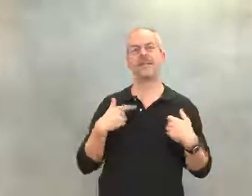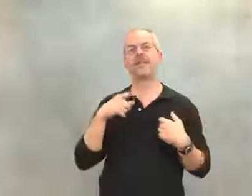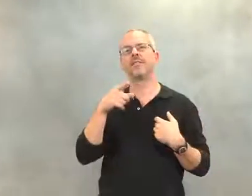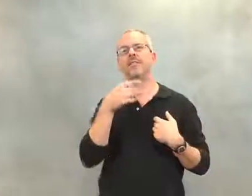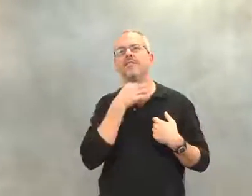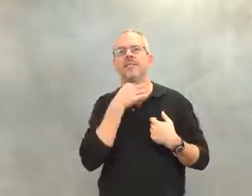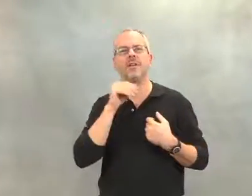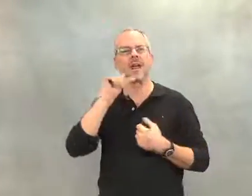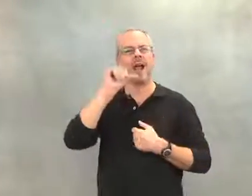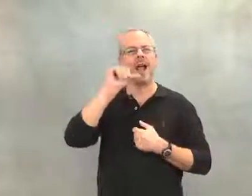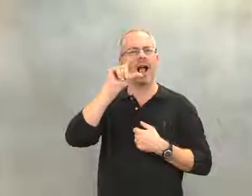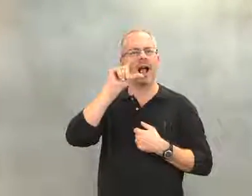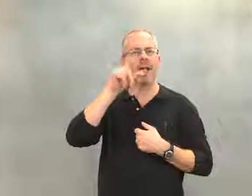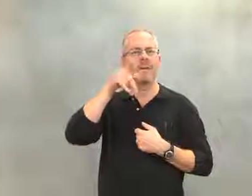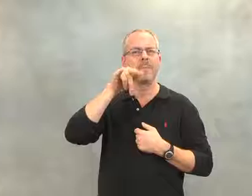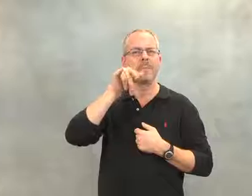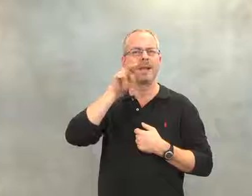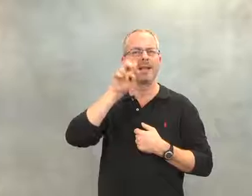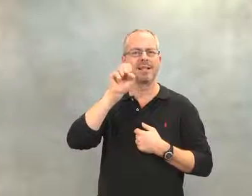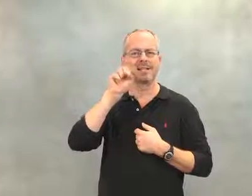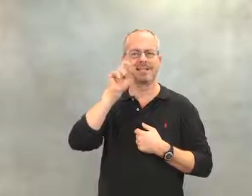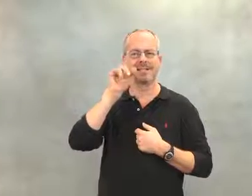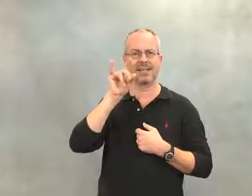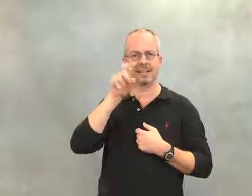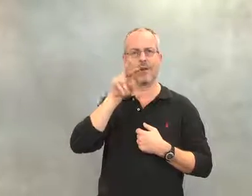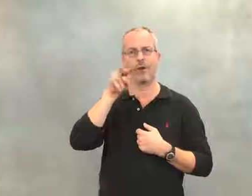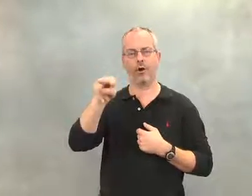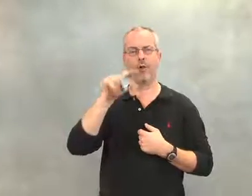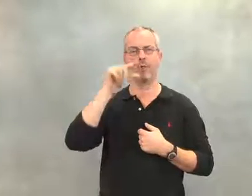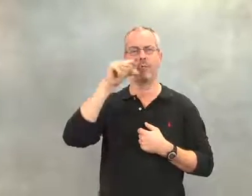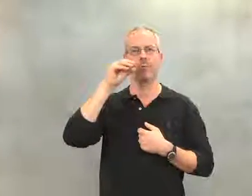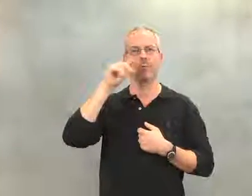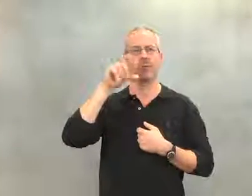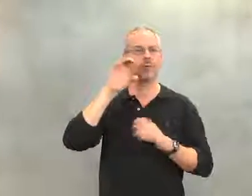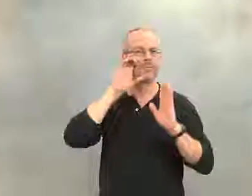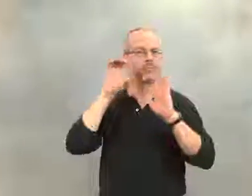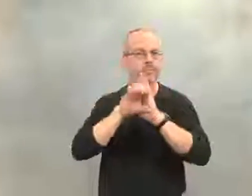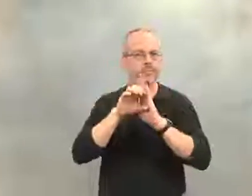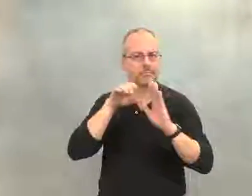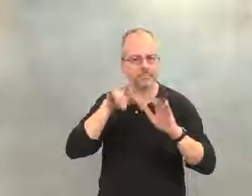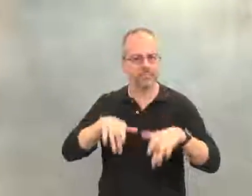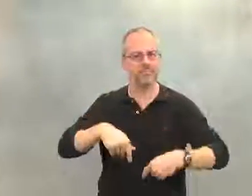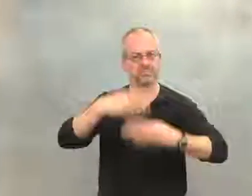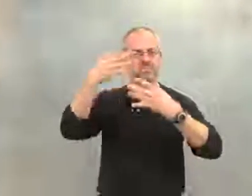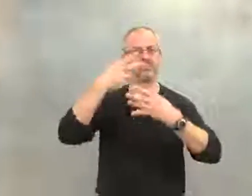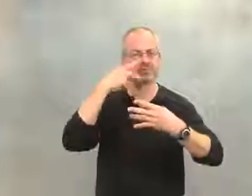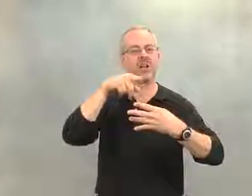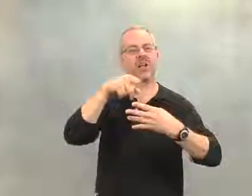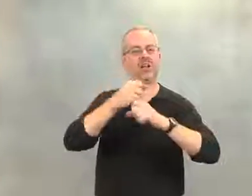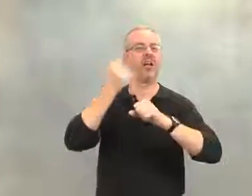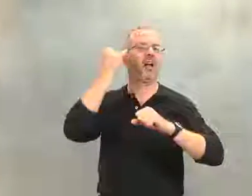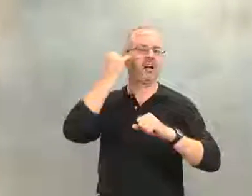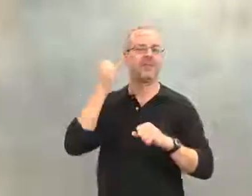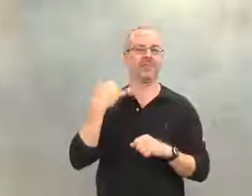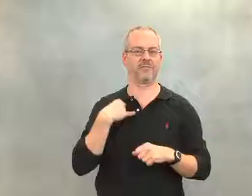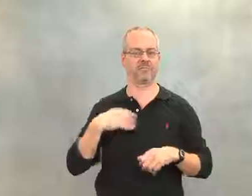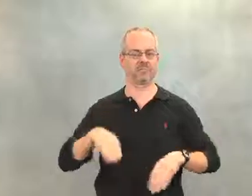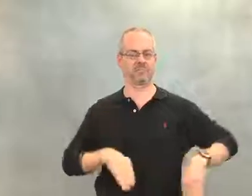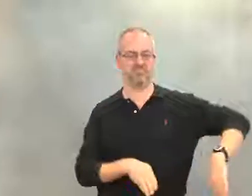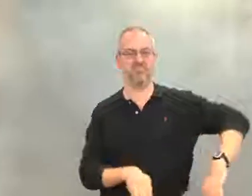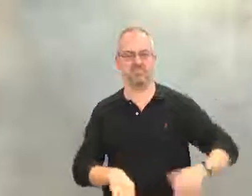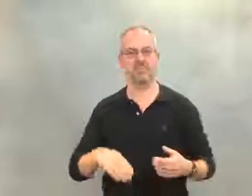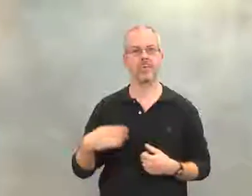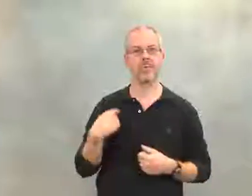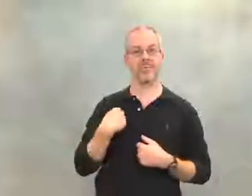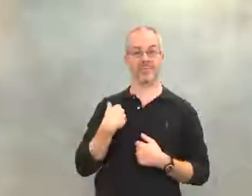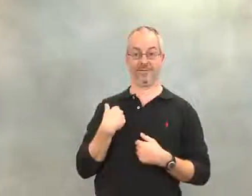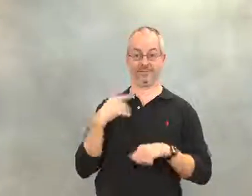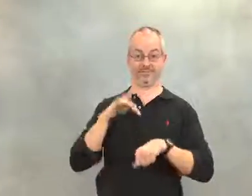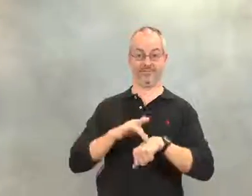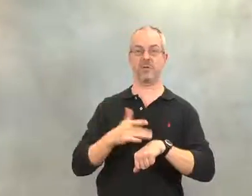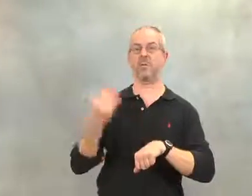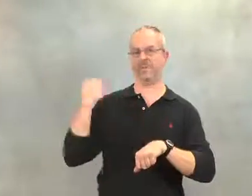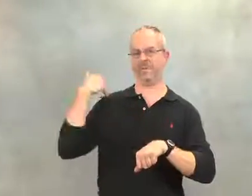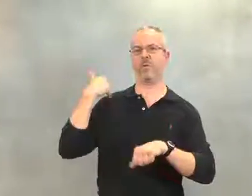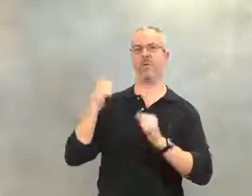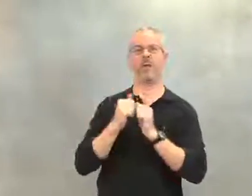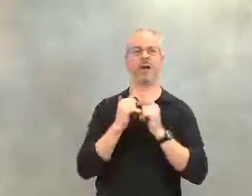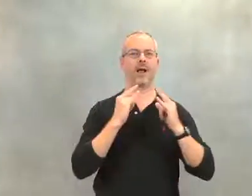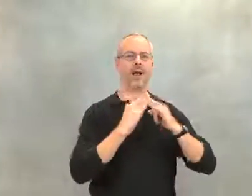You can Google an image of an Alpine slide and get an idea of what it's like.